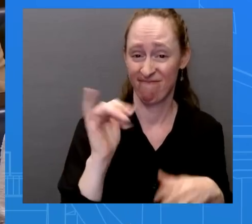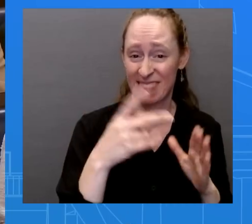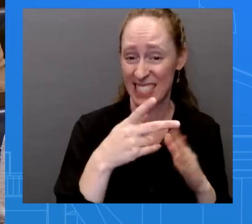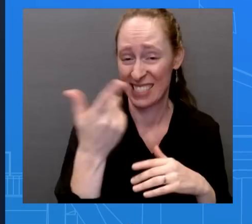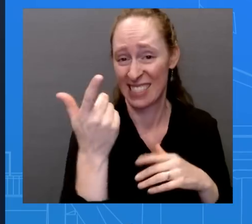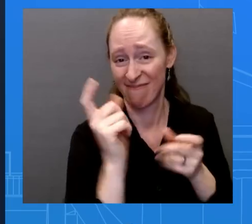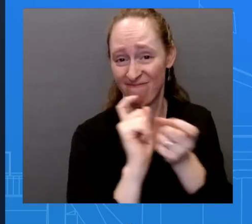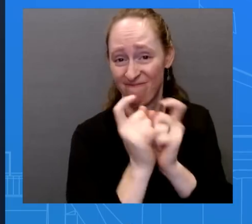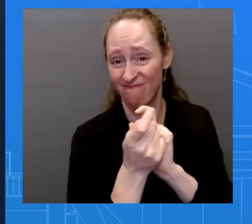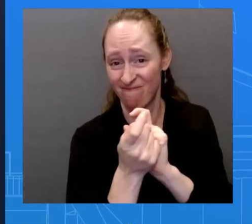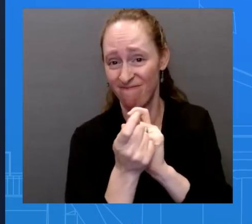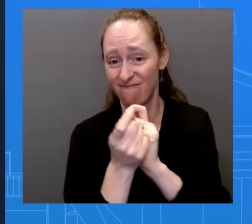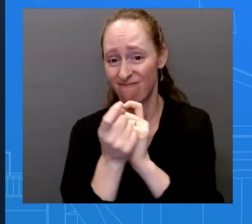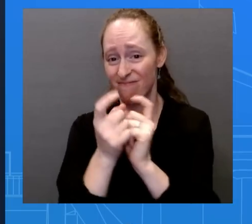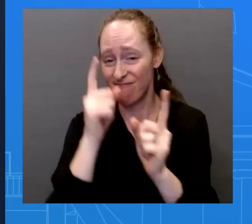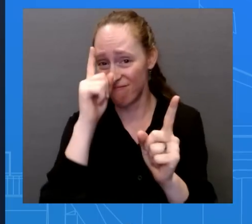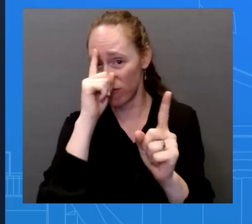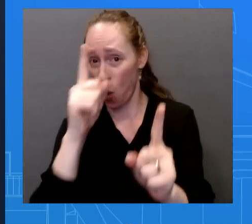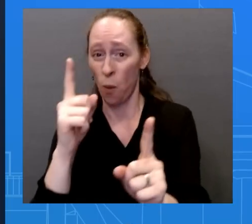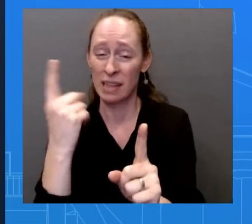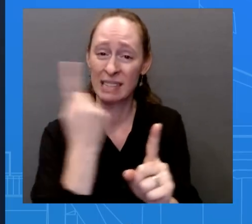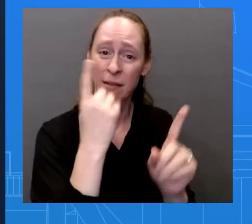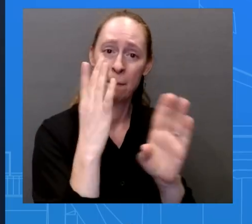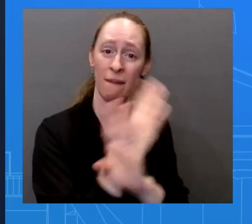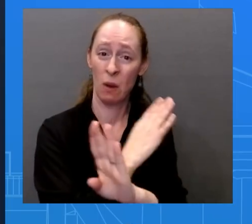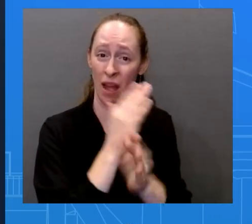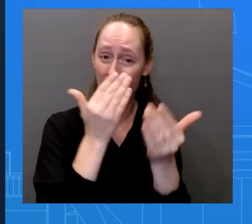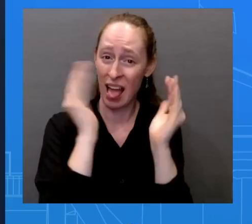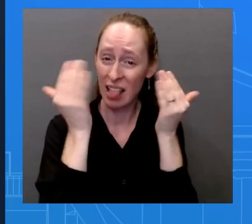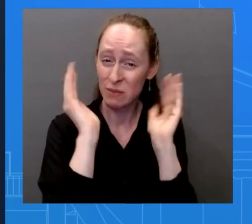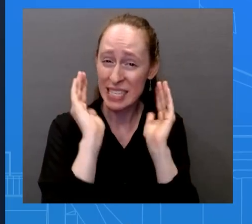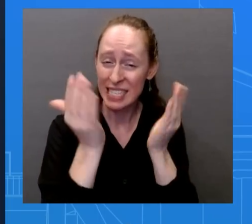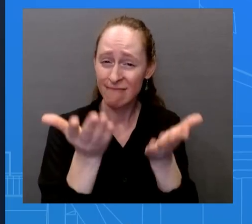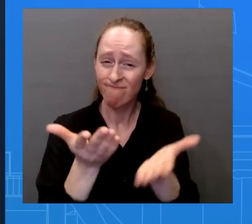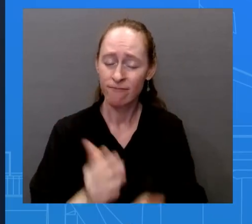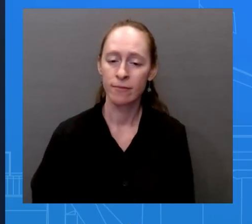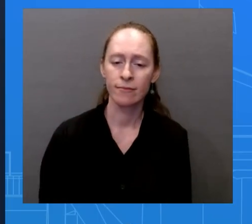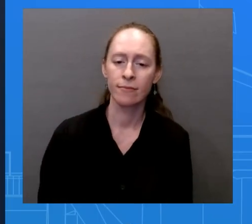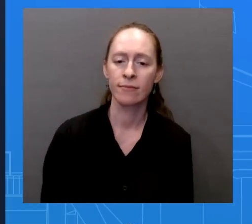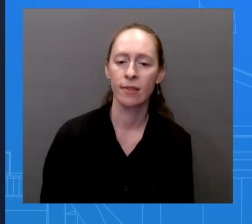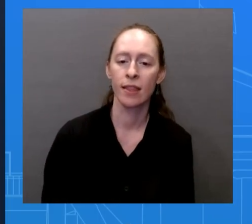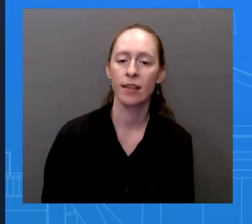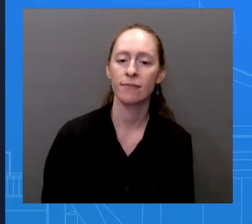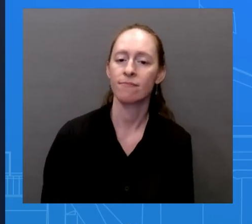Dr. Jha: Yeah, at first glance, we've said: No internal goals, no external goals. We just have -- my feeling on this